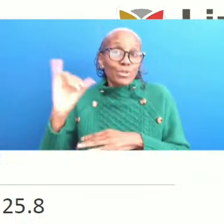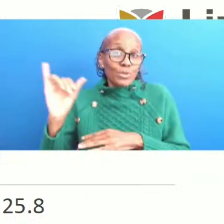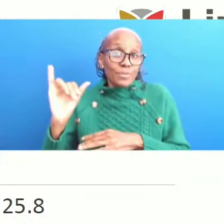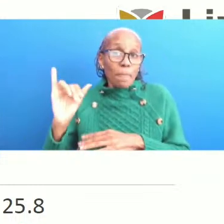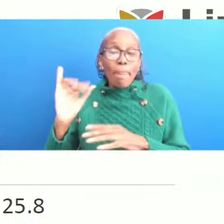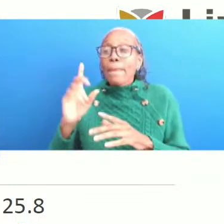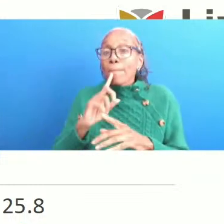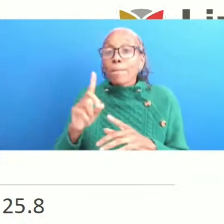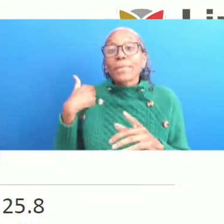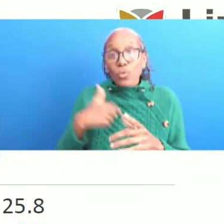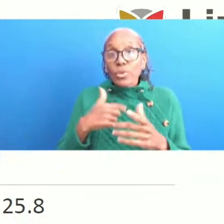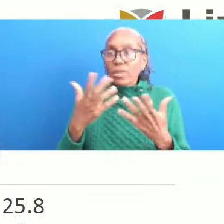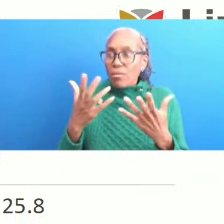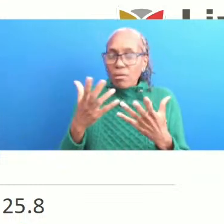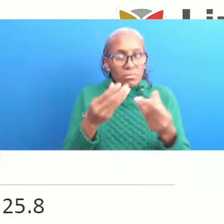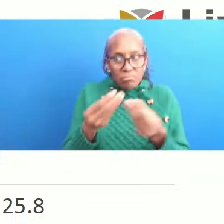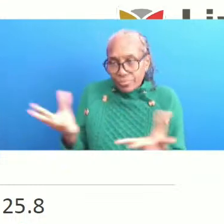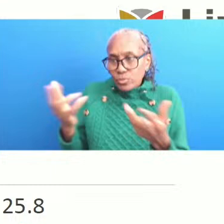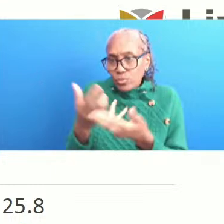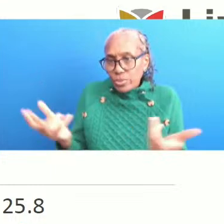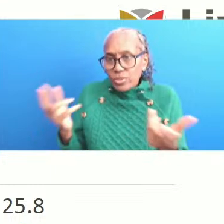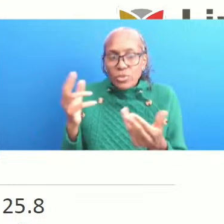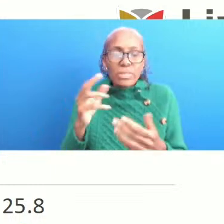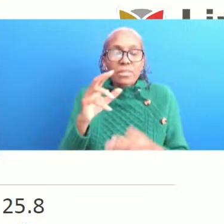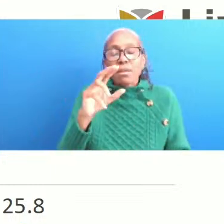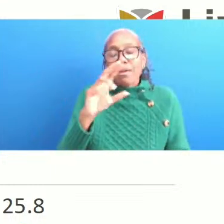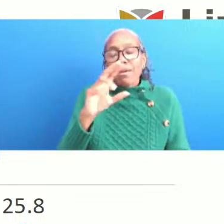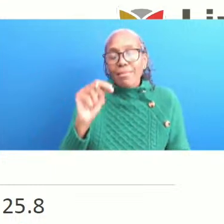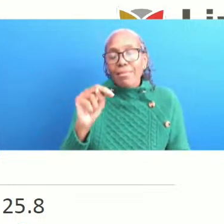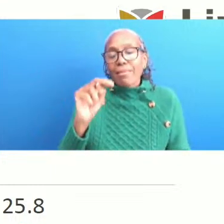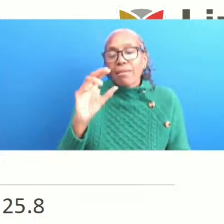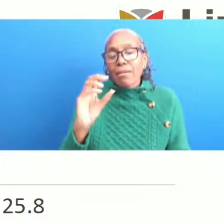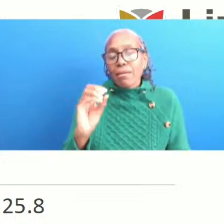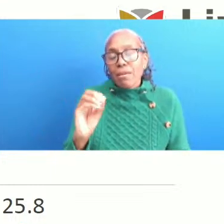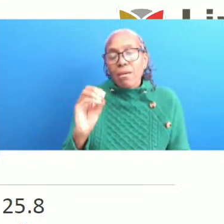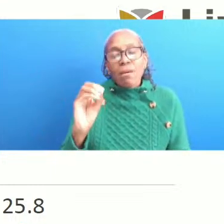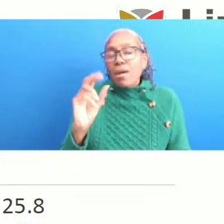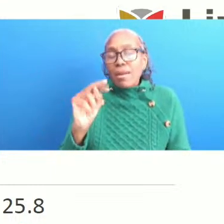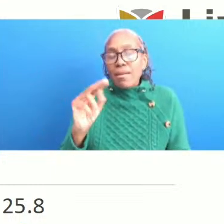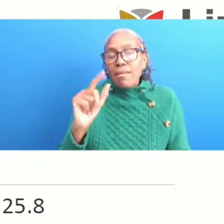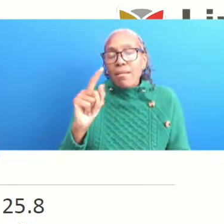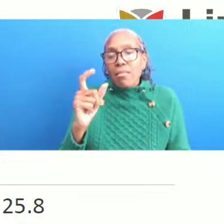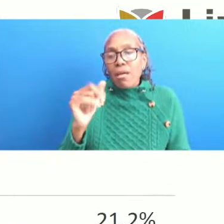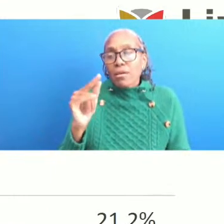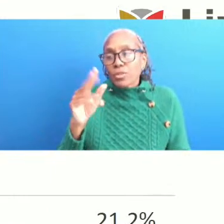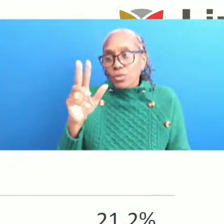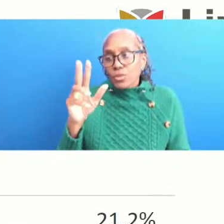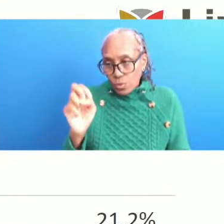TO OUR BLACK AND BROWN COMMUNITIES AND ENSURING THAT